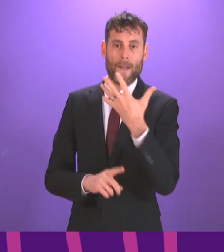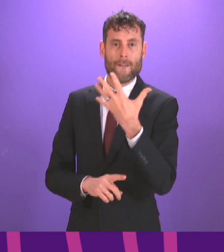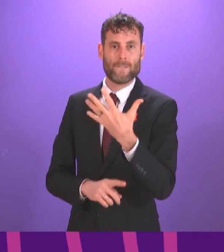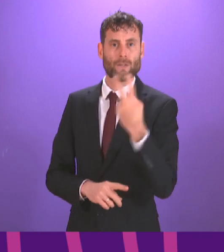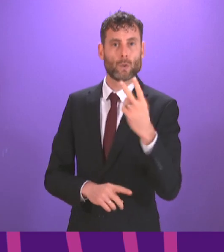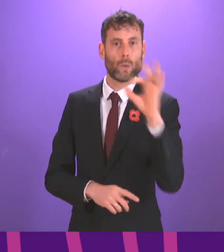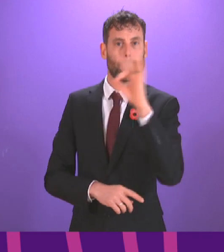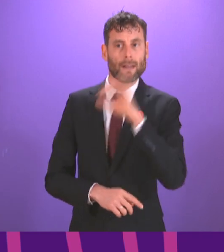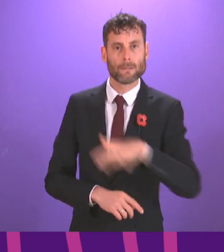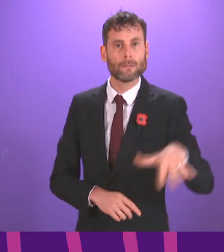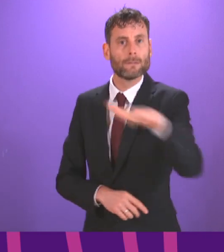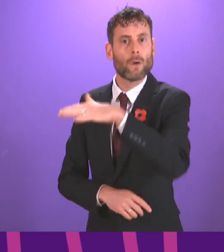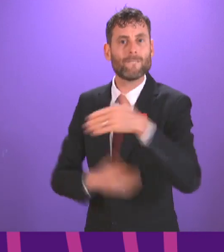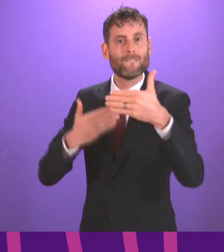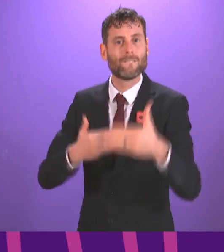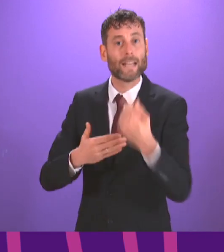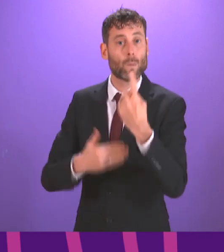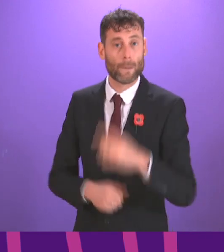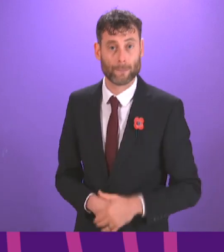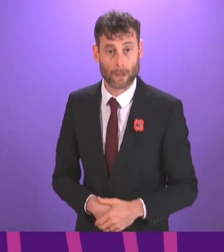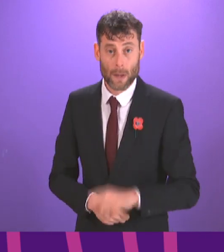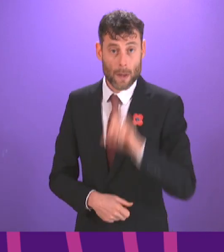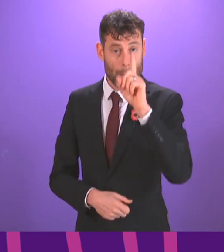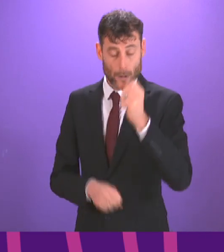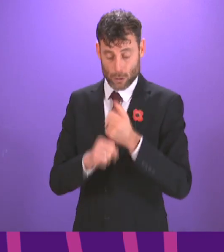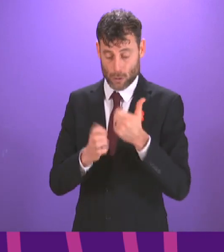Since then, we have had further reports of hundreds of patients in Grampian being turned